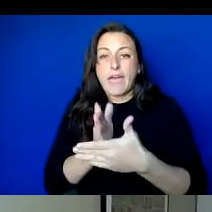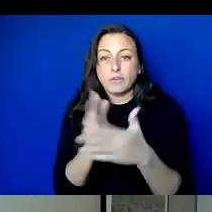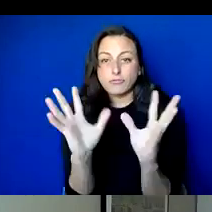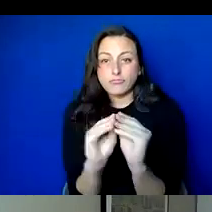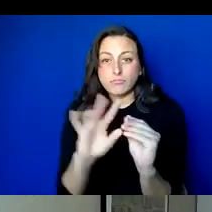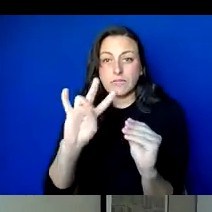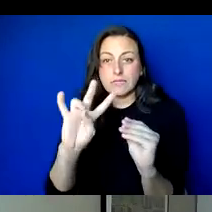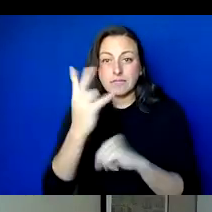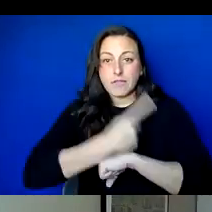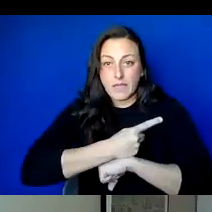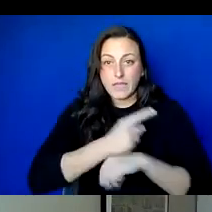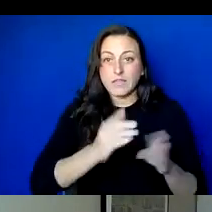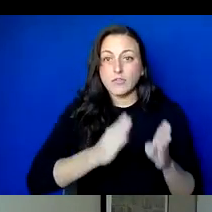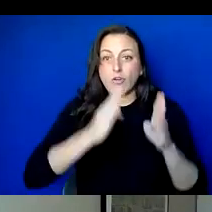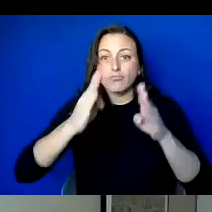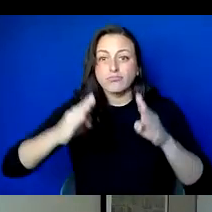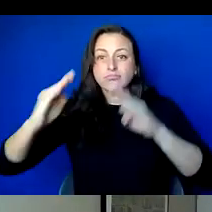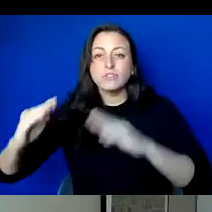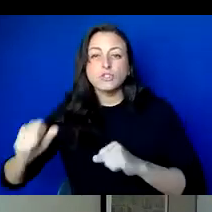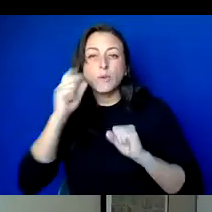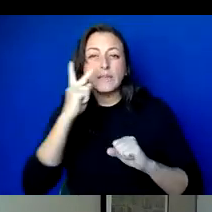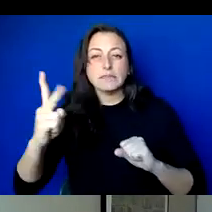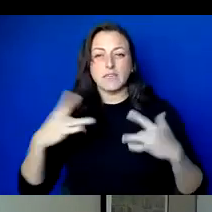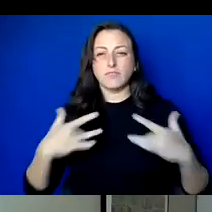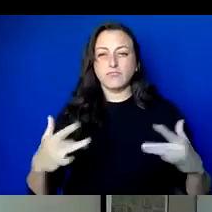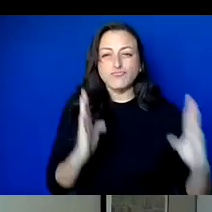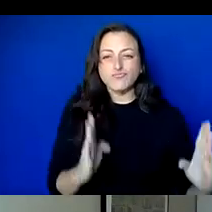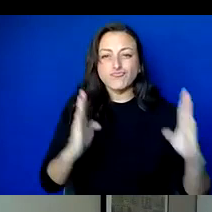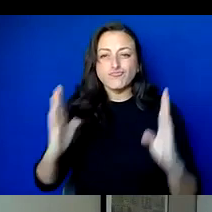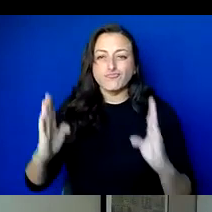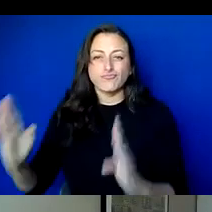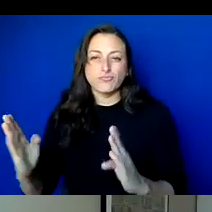outline that helps us see trends a little bit more clearly. So what you can see is that we